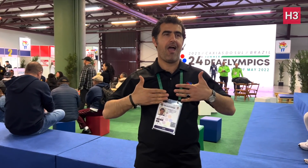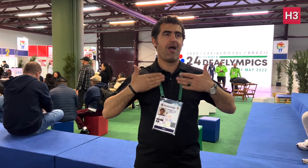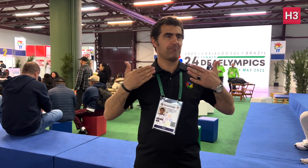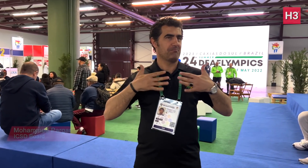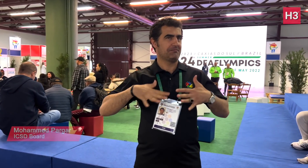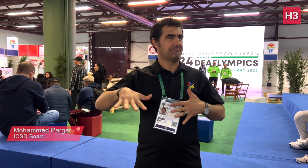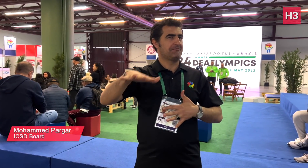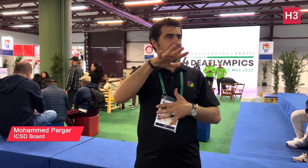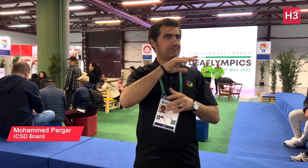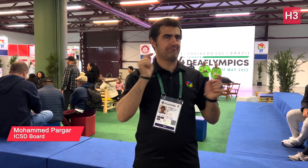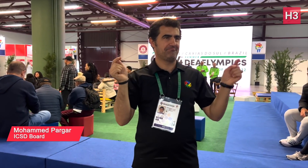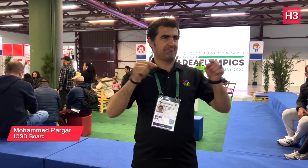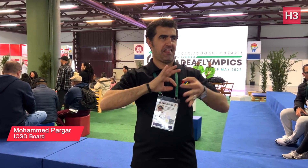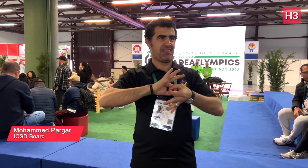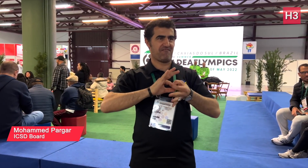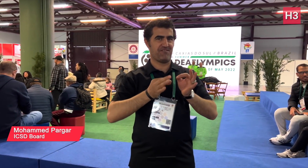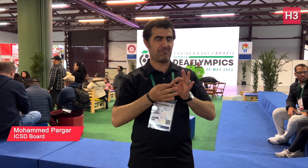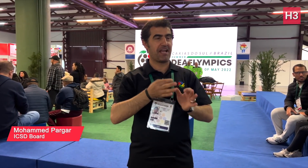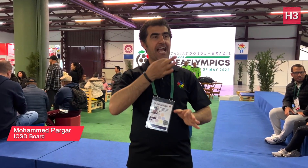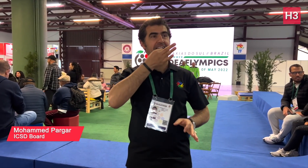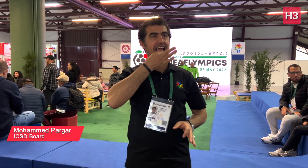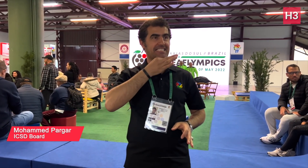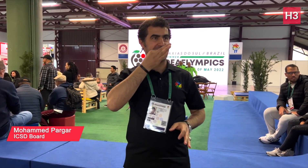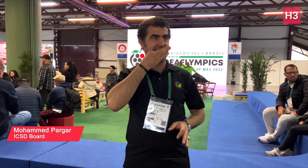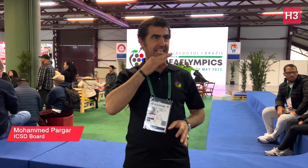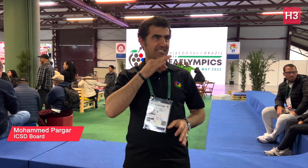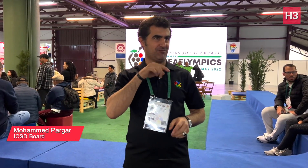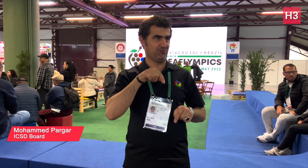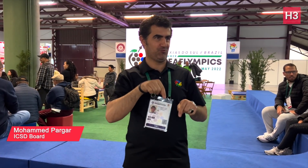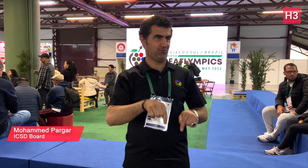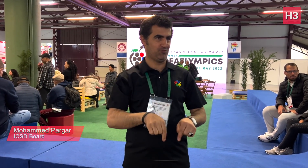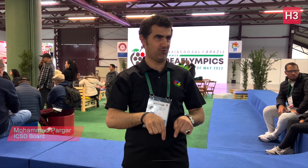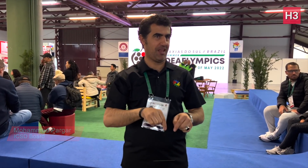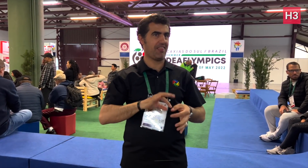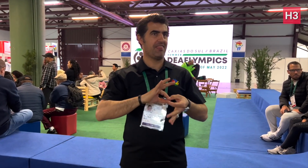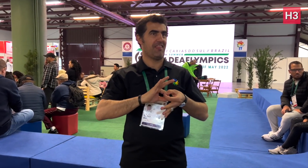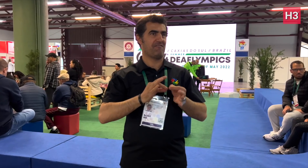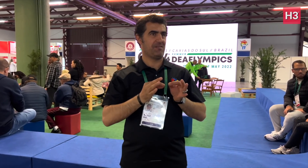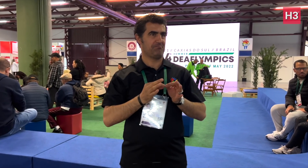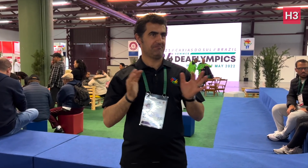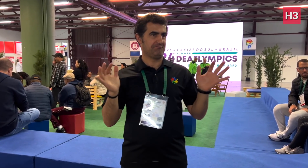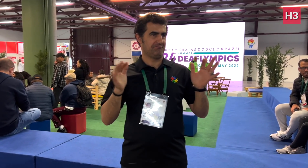I’m very pleased to see everyone coming here to Caxias Do Sol for the Games.